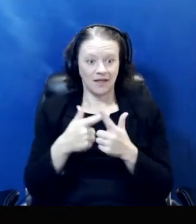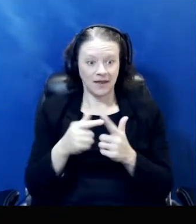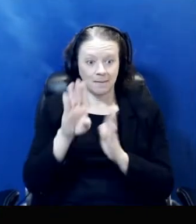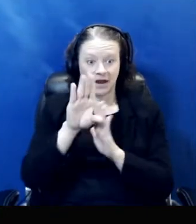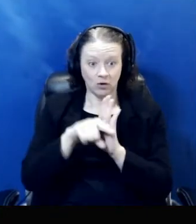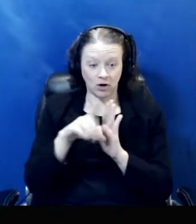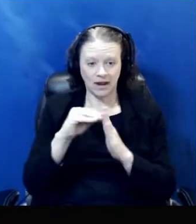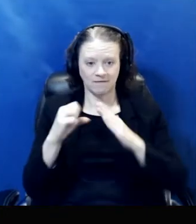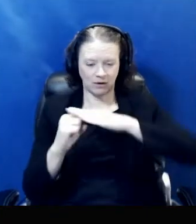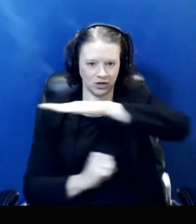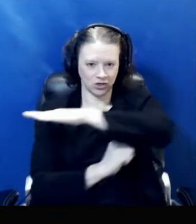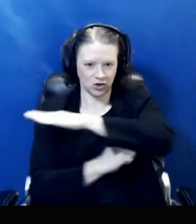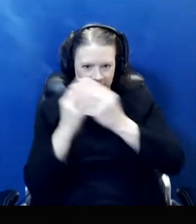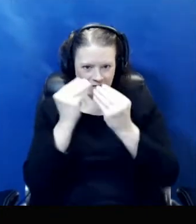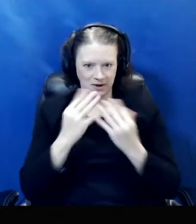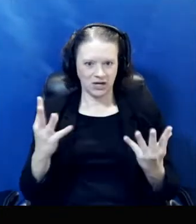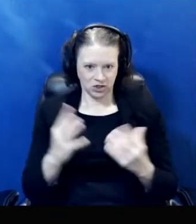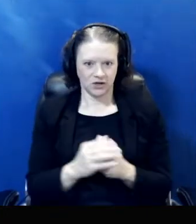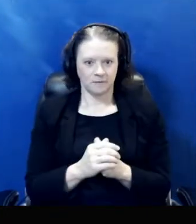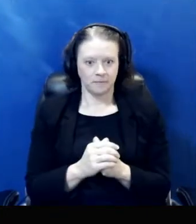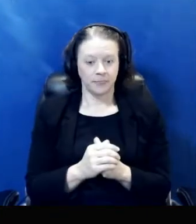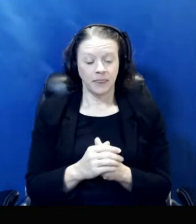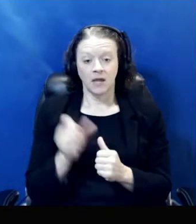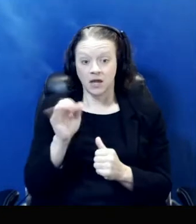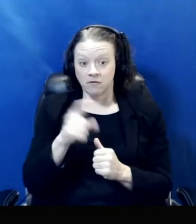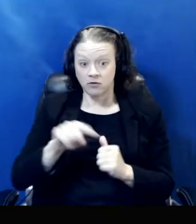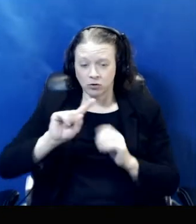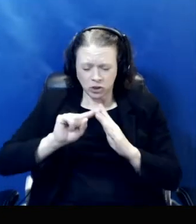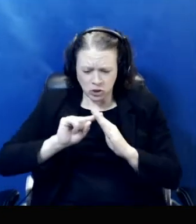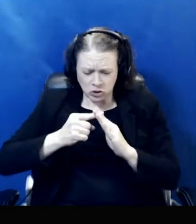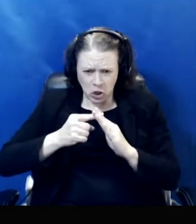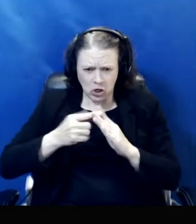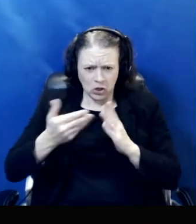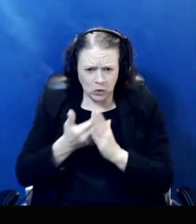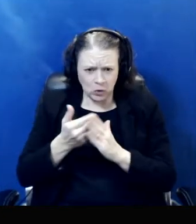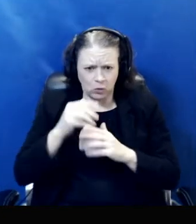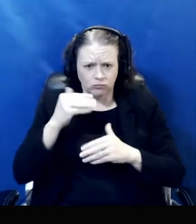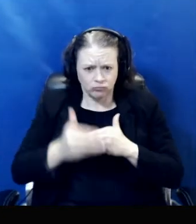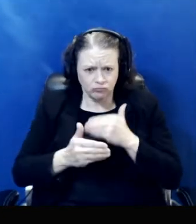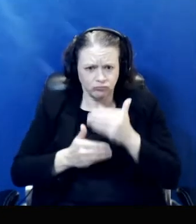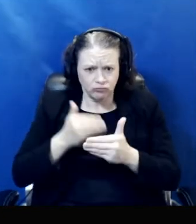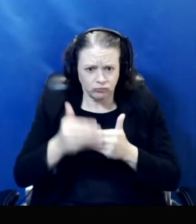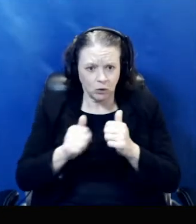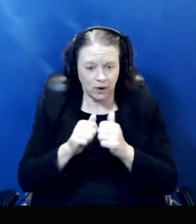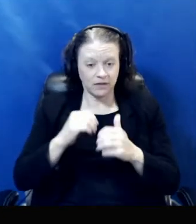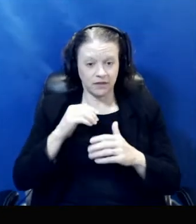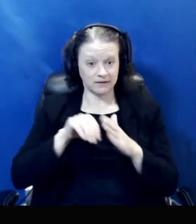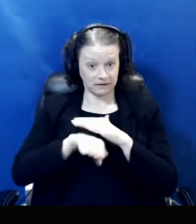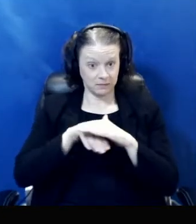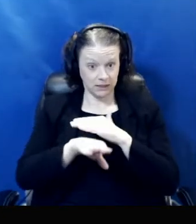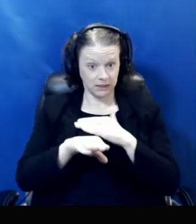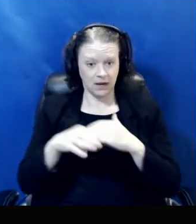We know that if you're just starting your accessibility journey, you may not have all of the required prerequisite knowledge